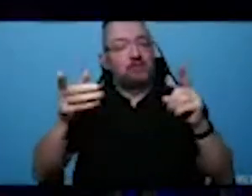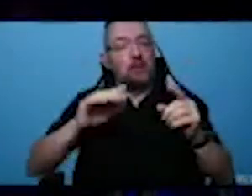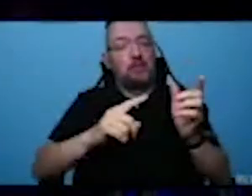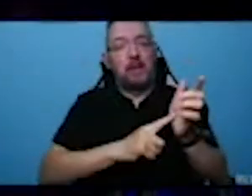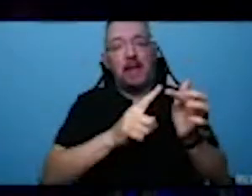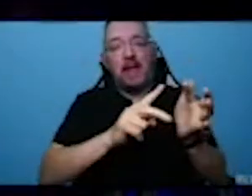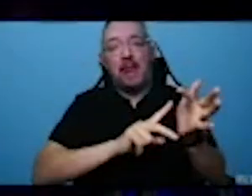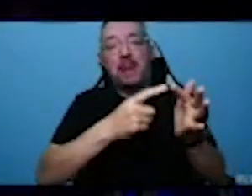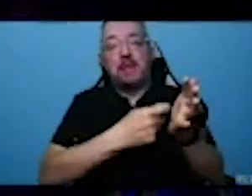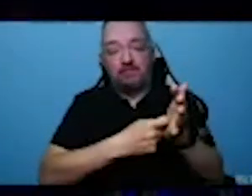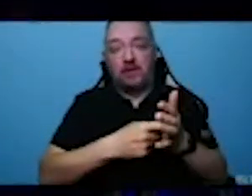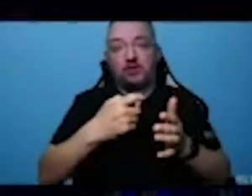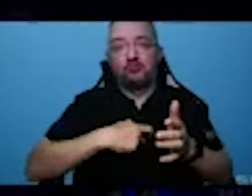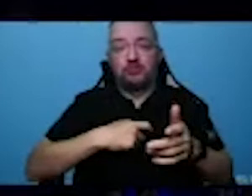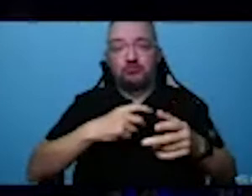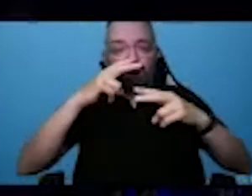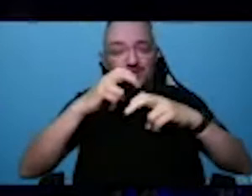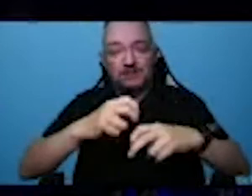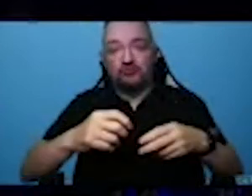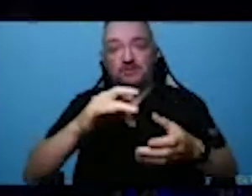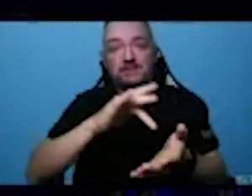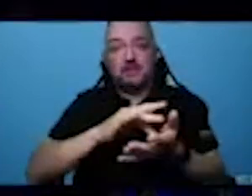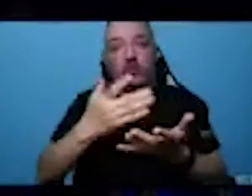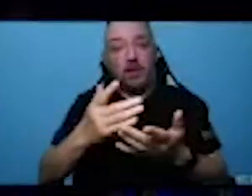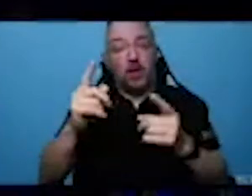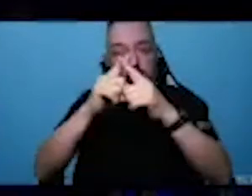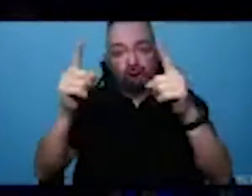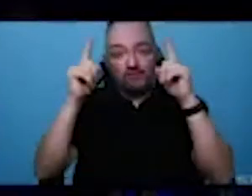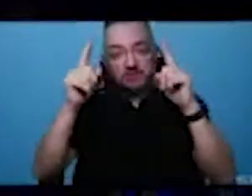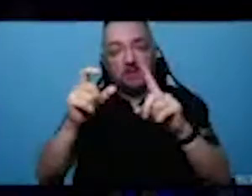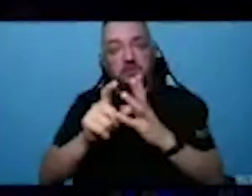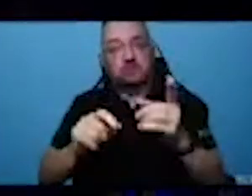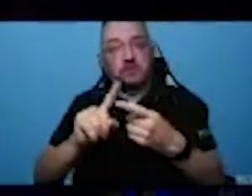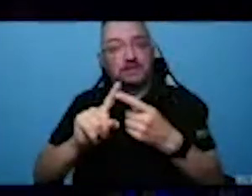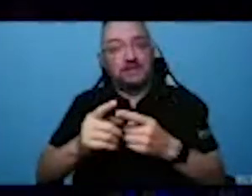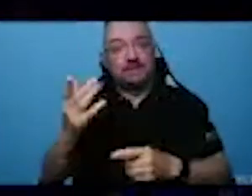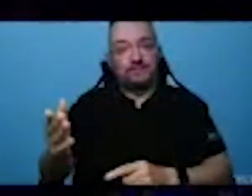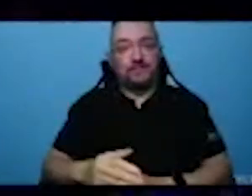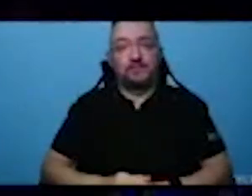science at the University of Dundee. Niamh. Uh, Jim, thank you very much, indeed. And it's a real pleasure to be here.